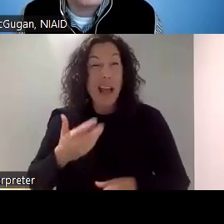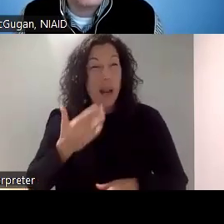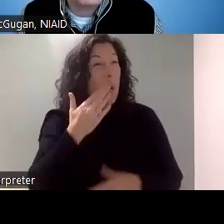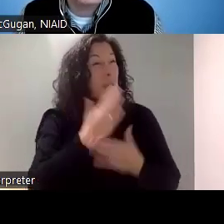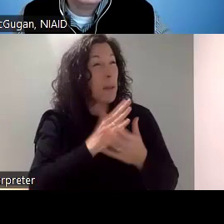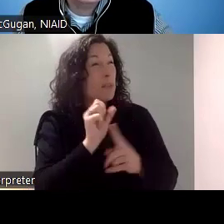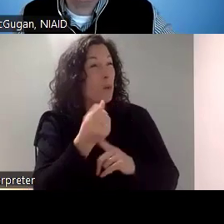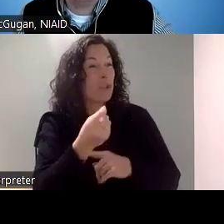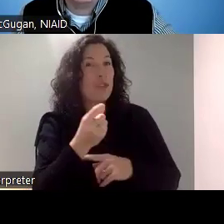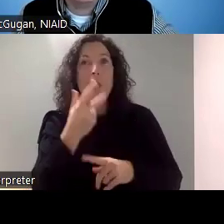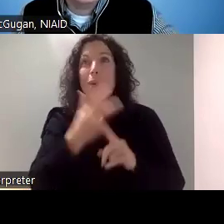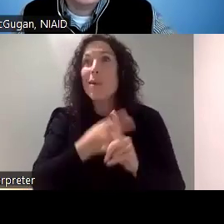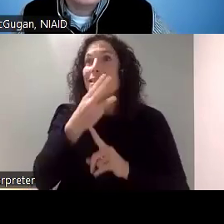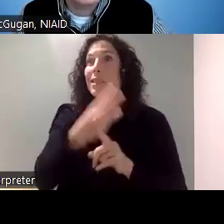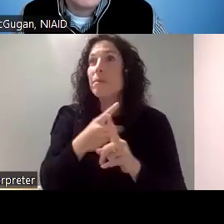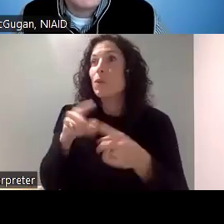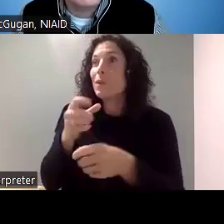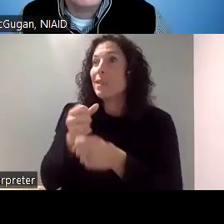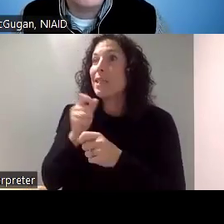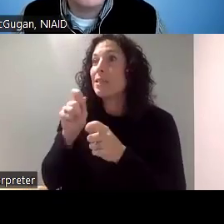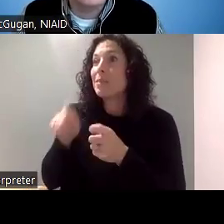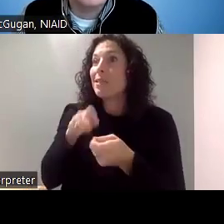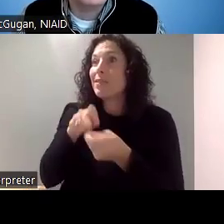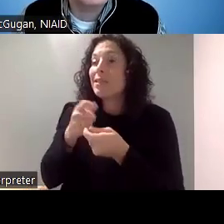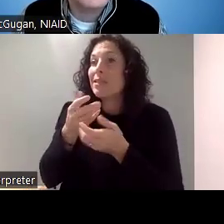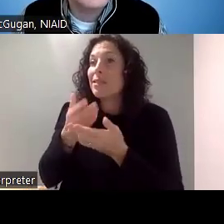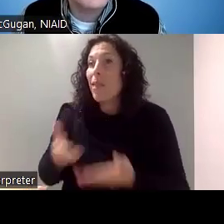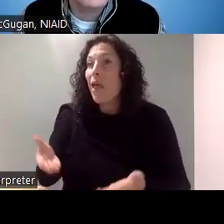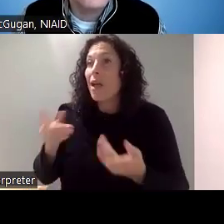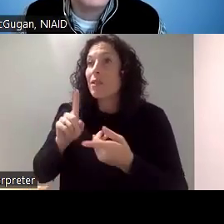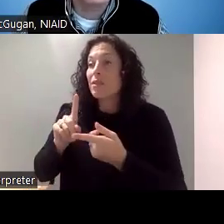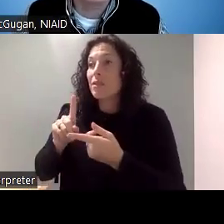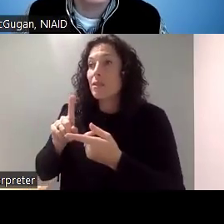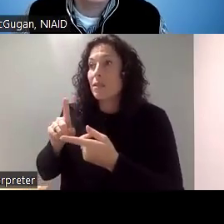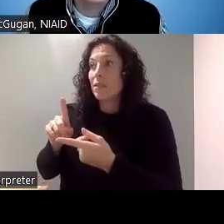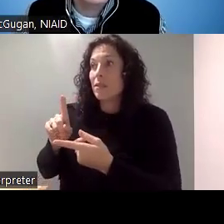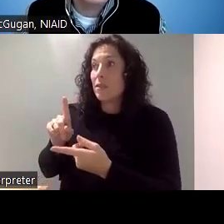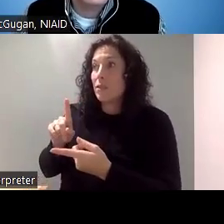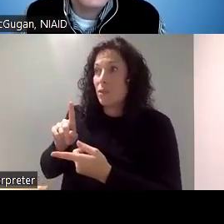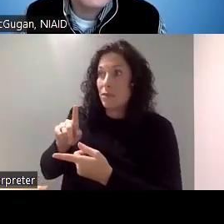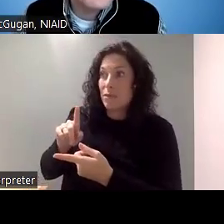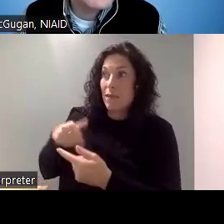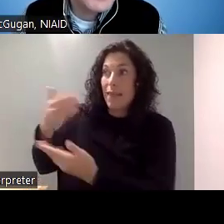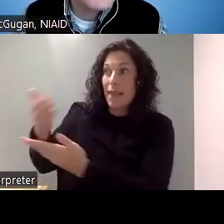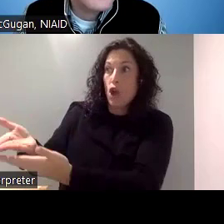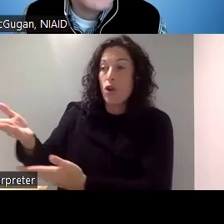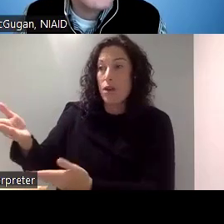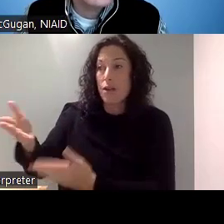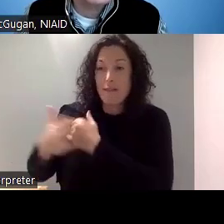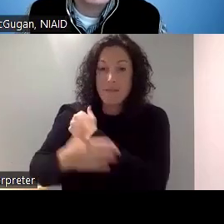or more to get certain supplies to a foreign institution. And then currency exchange rates,